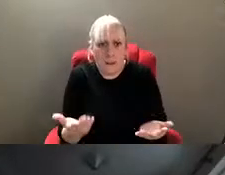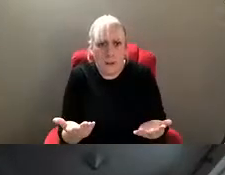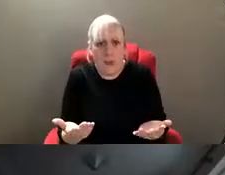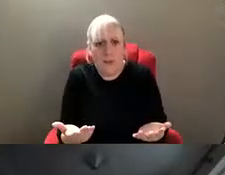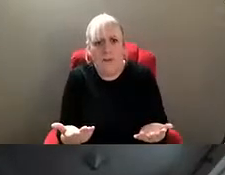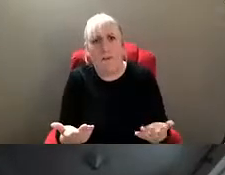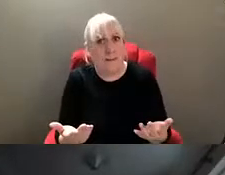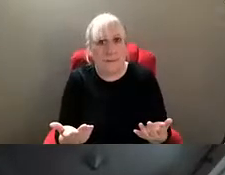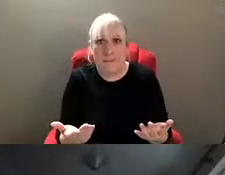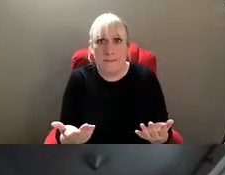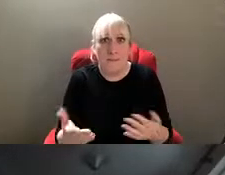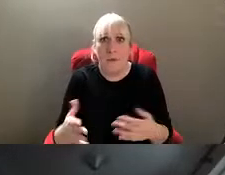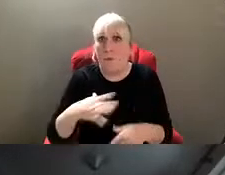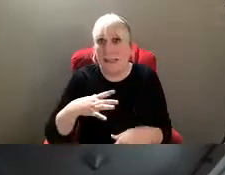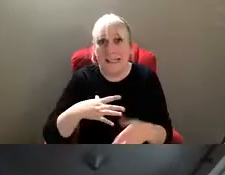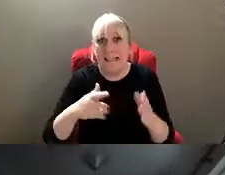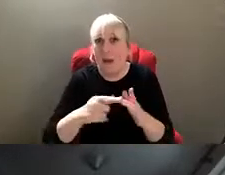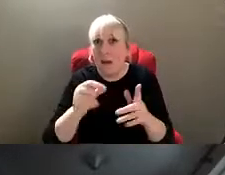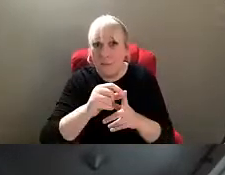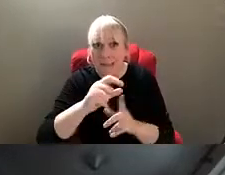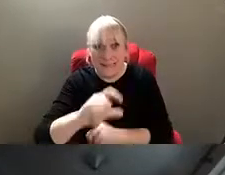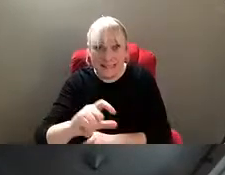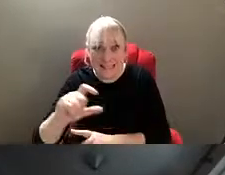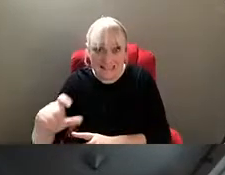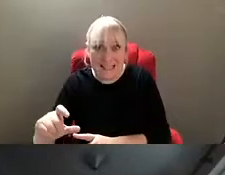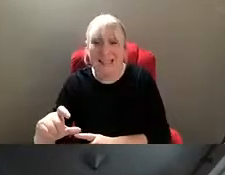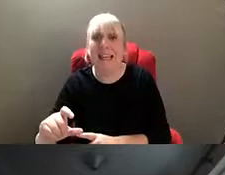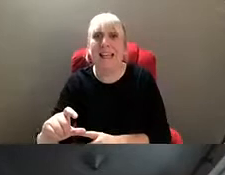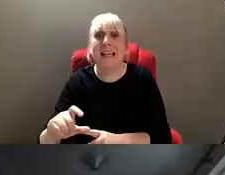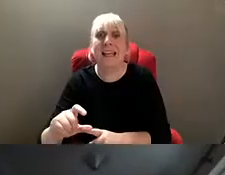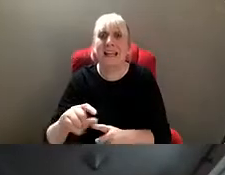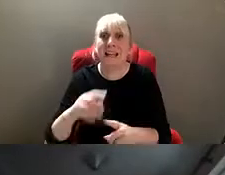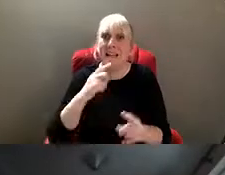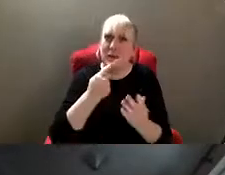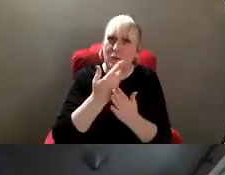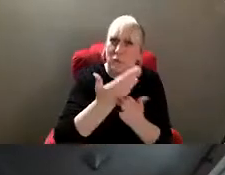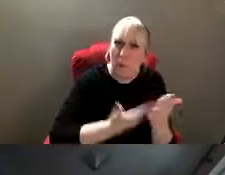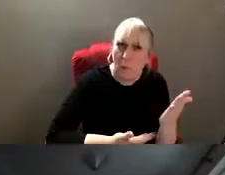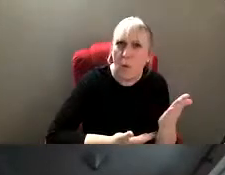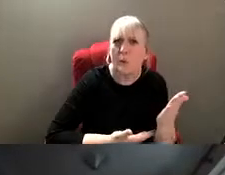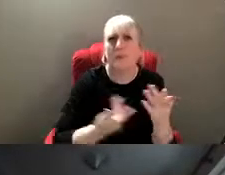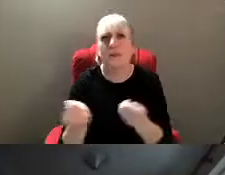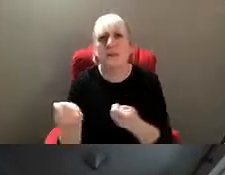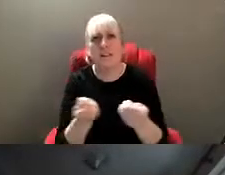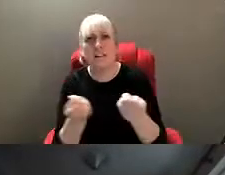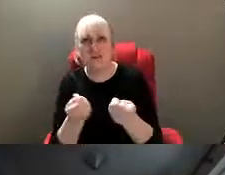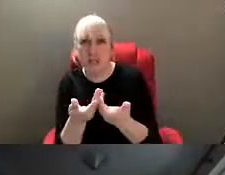the ipcc report sixth assessment report and the secretary general had called it code red